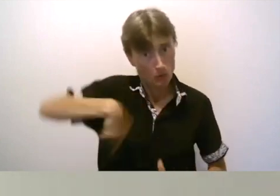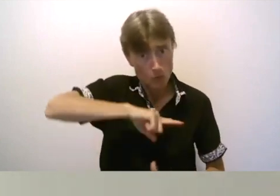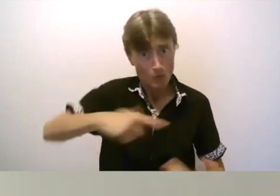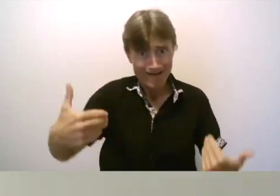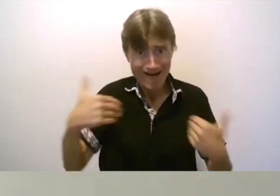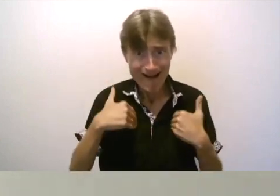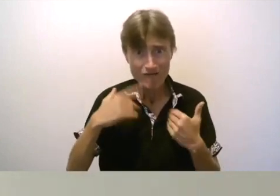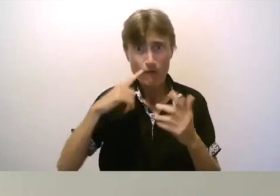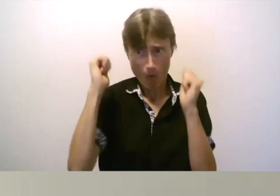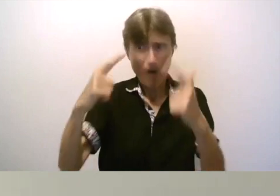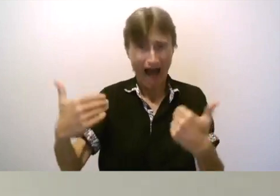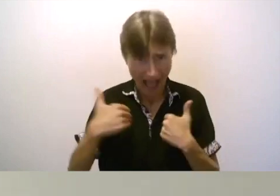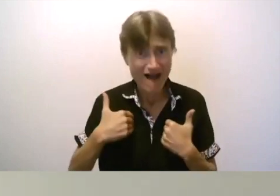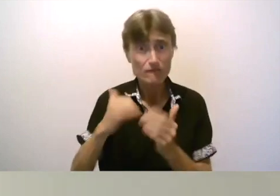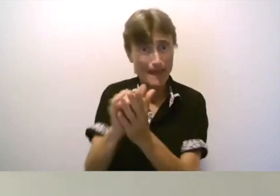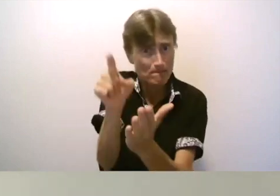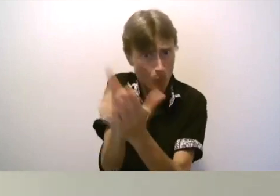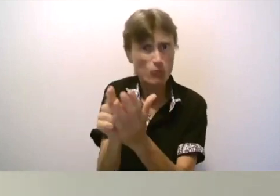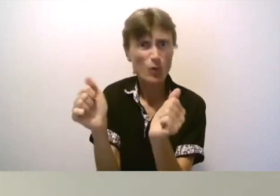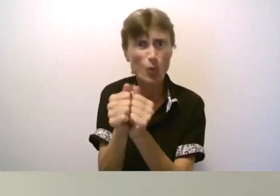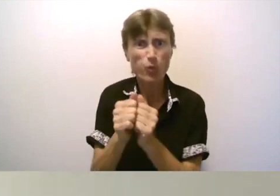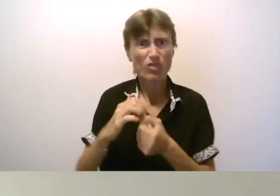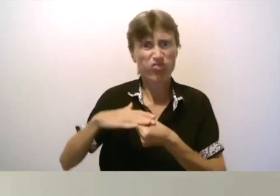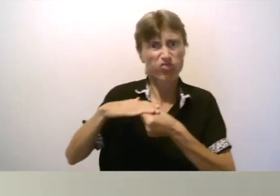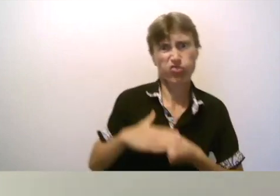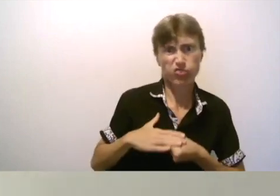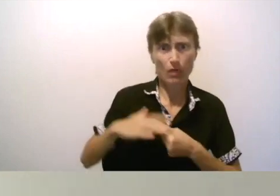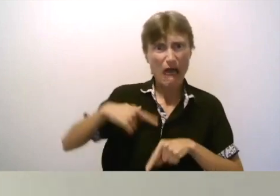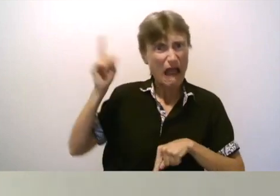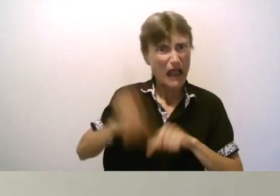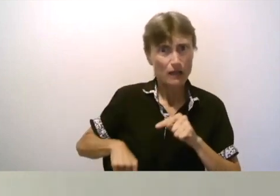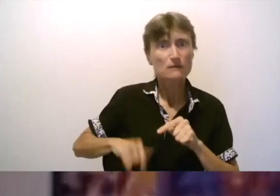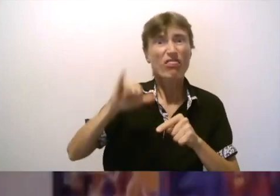disability right now thanks barbara